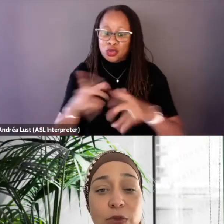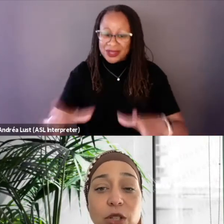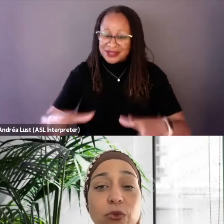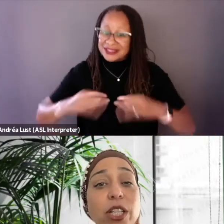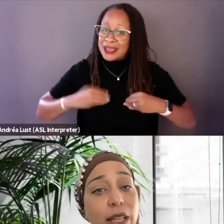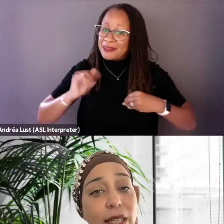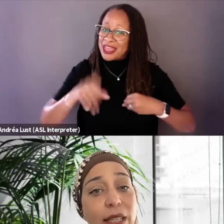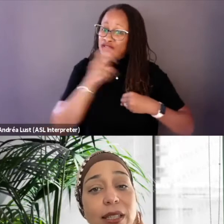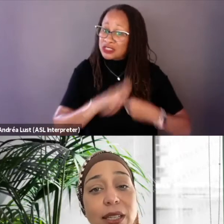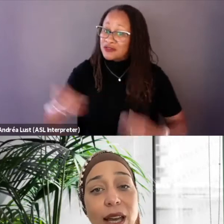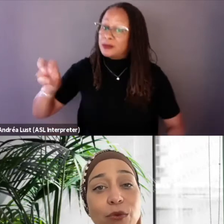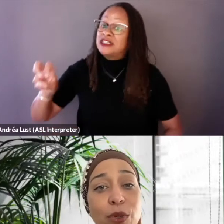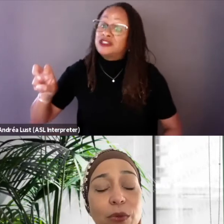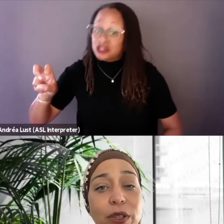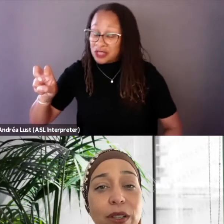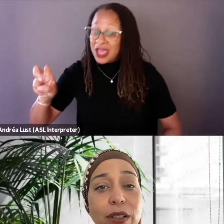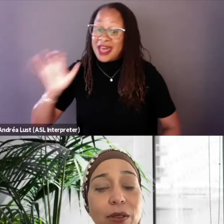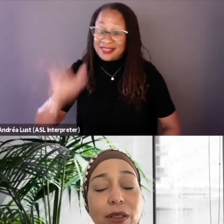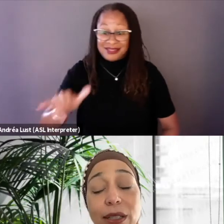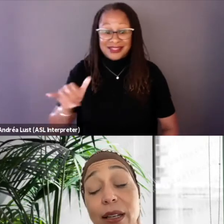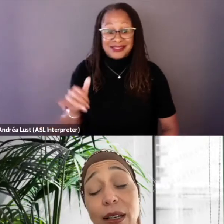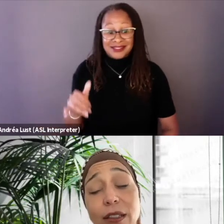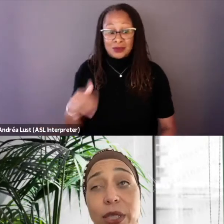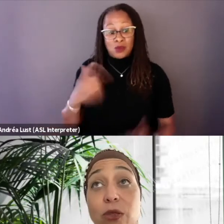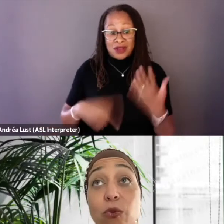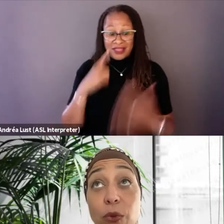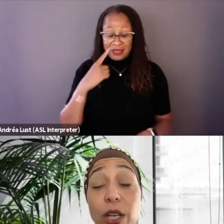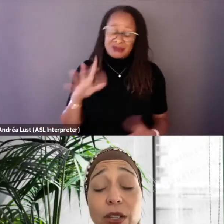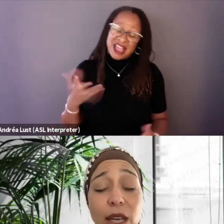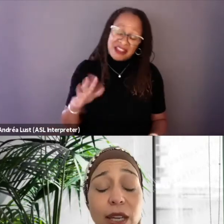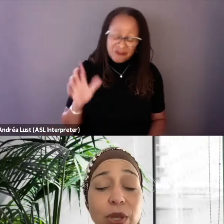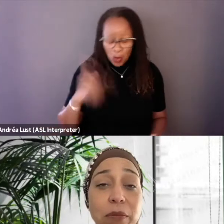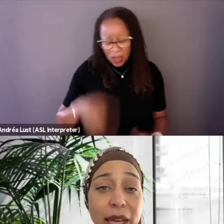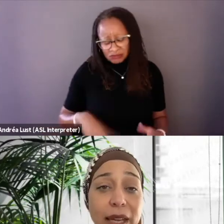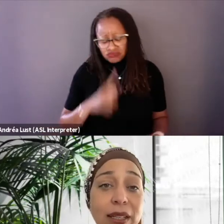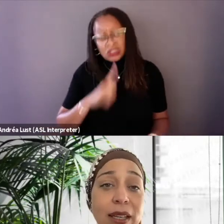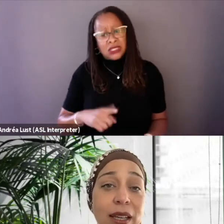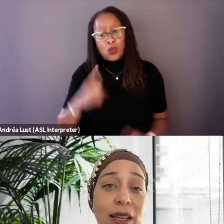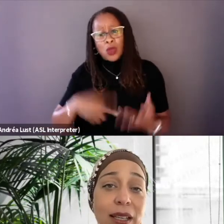which I think is kind of what we're... not kind of, but is what we are saying with Amend,